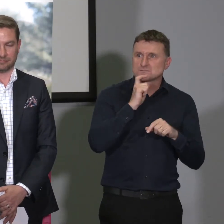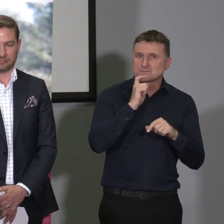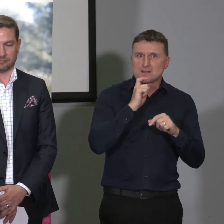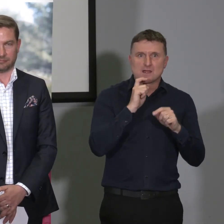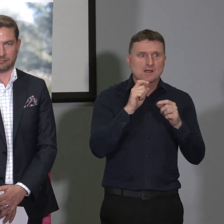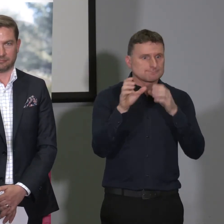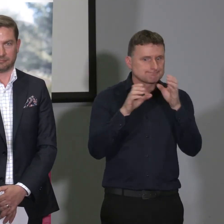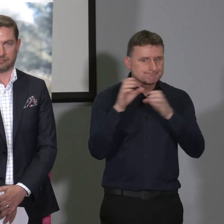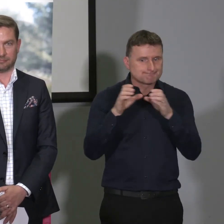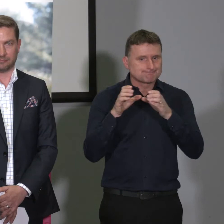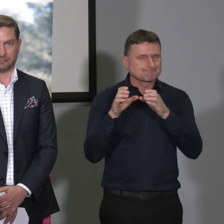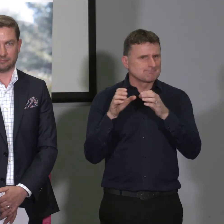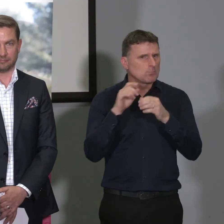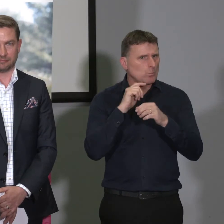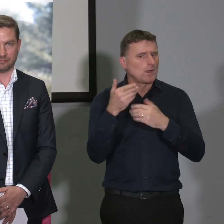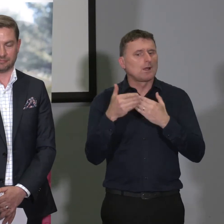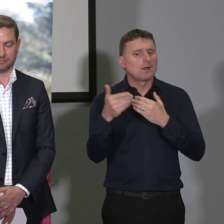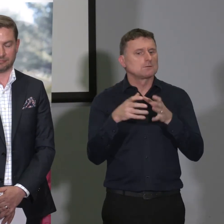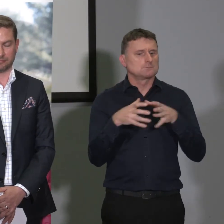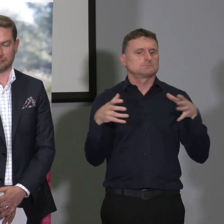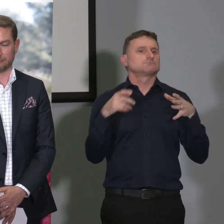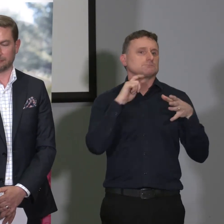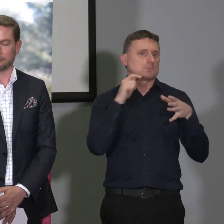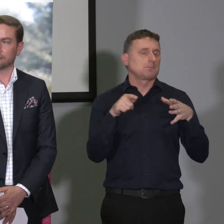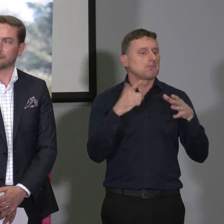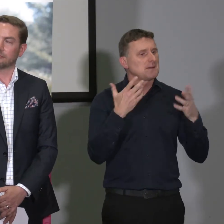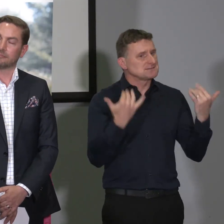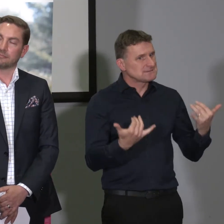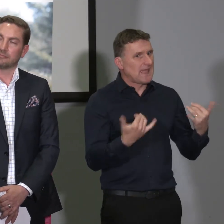are things that are going to take some time, so what we need to do in the short term